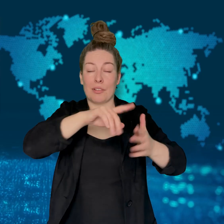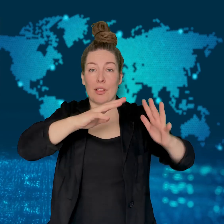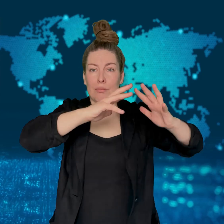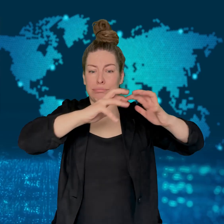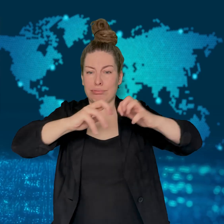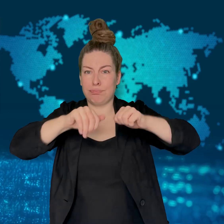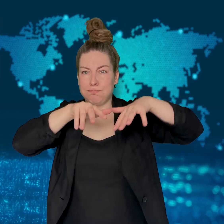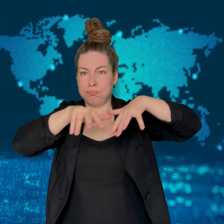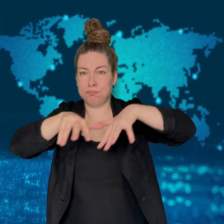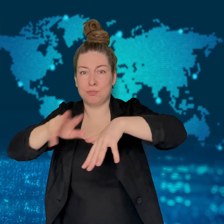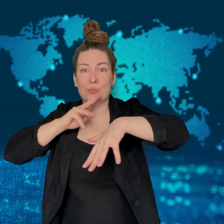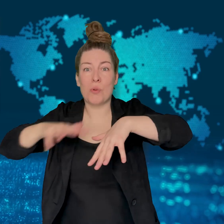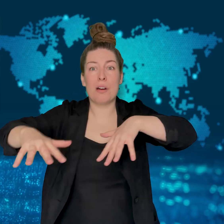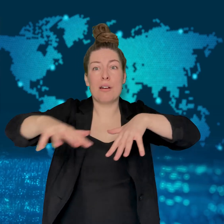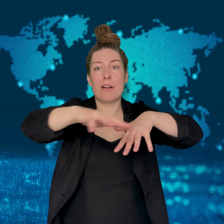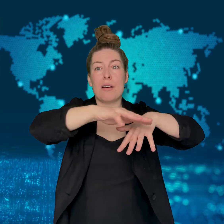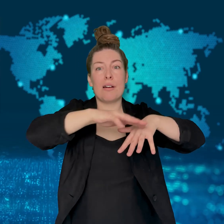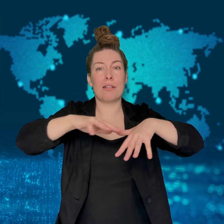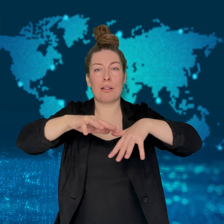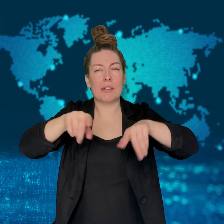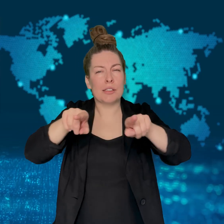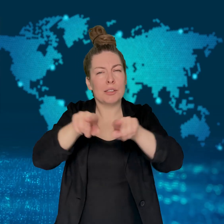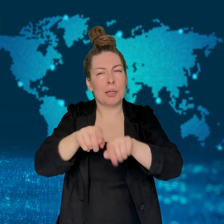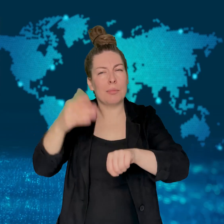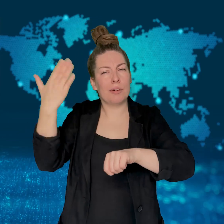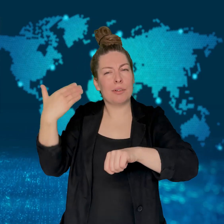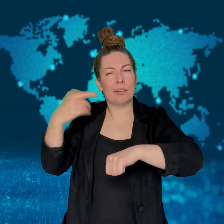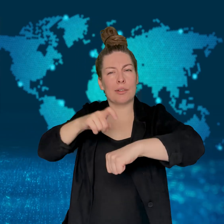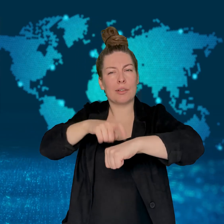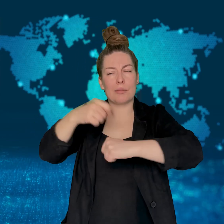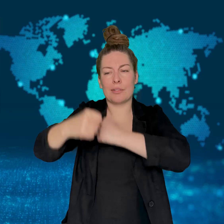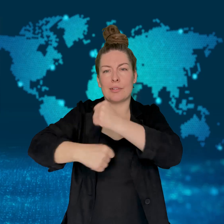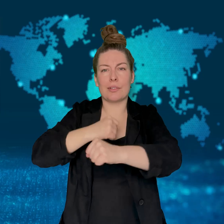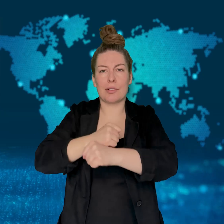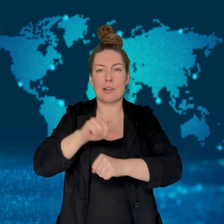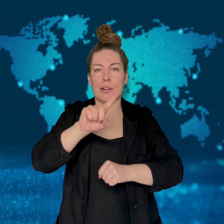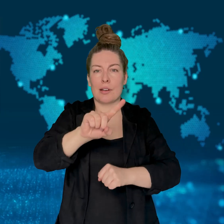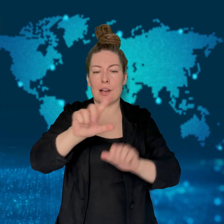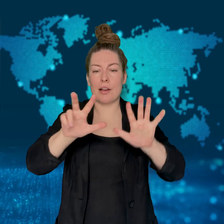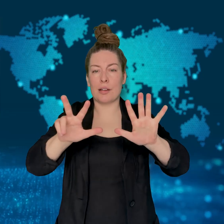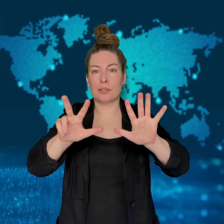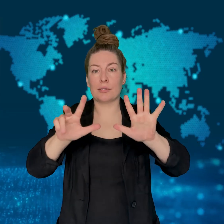its peak in case it collapsed.